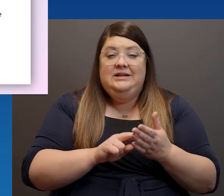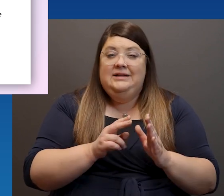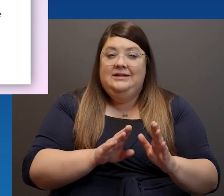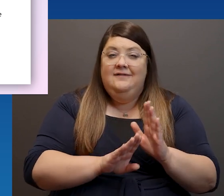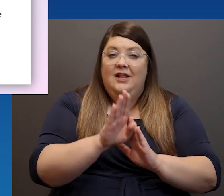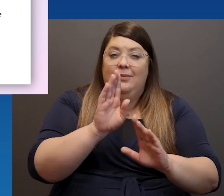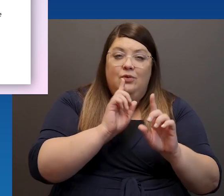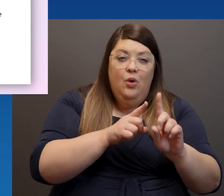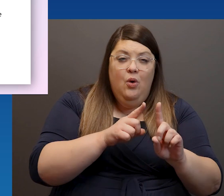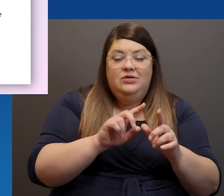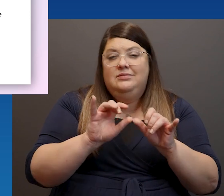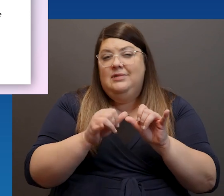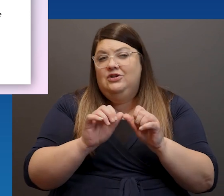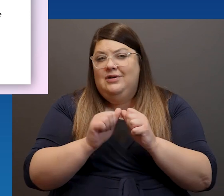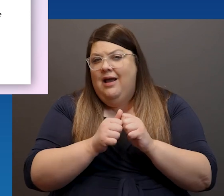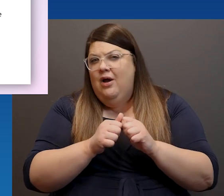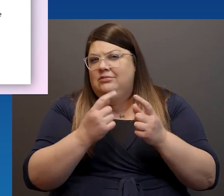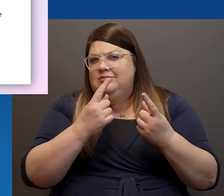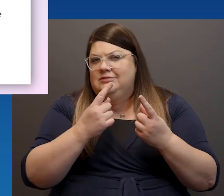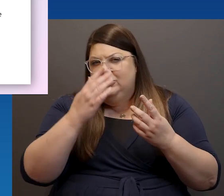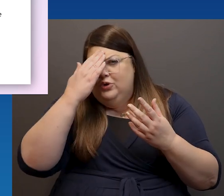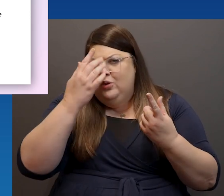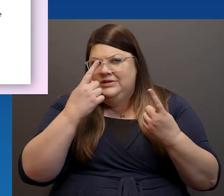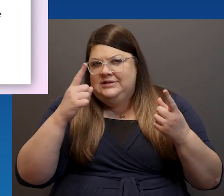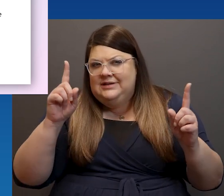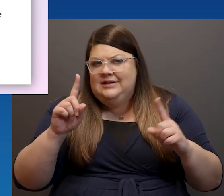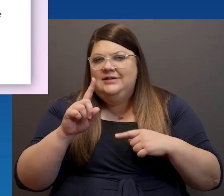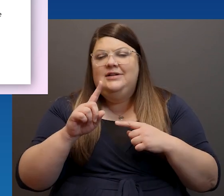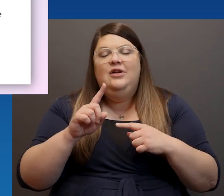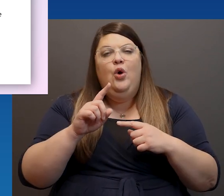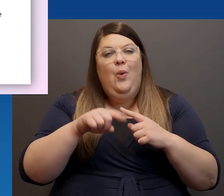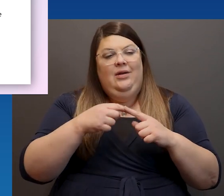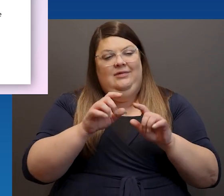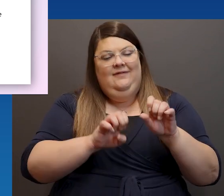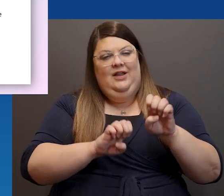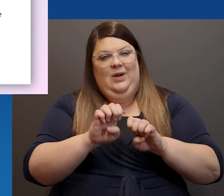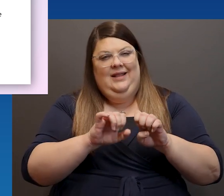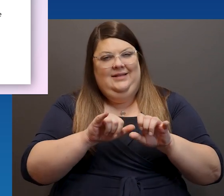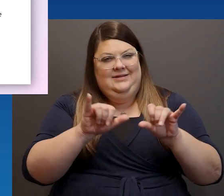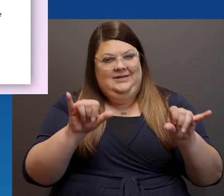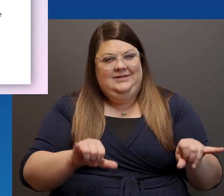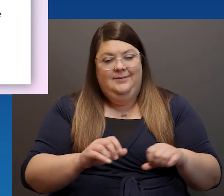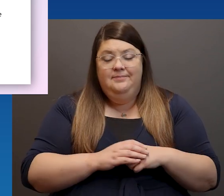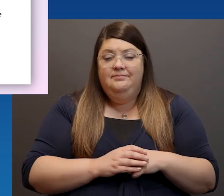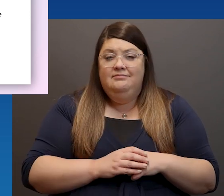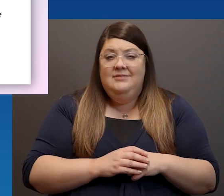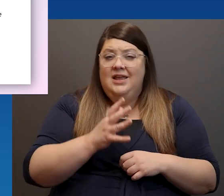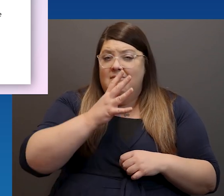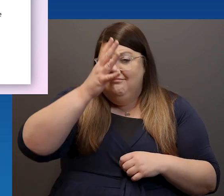and measures for success in order to evaluate the system. Parent input in each work group is crucial for us